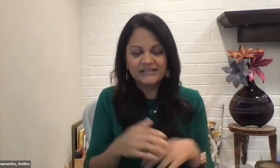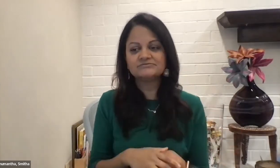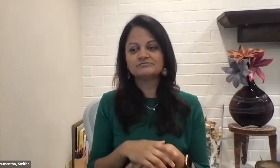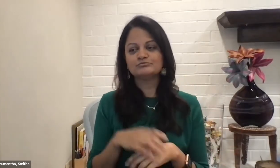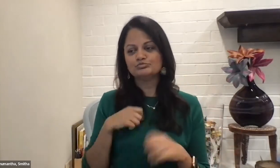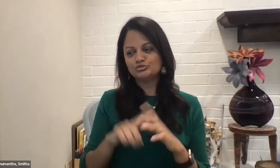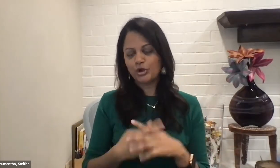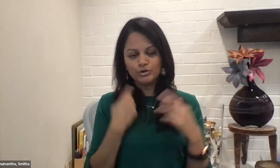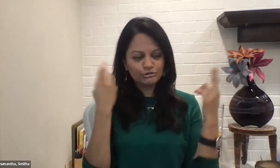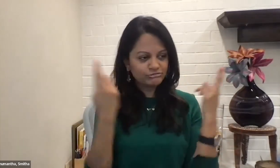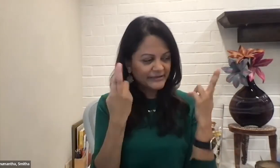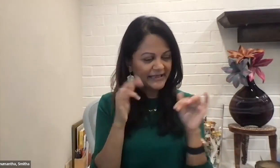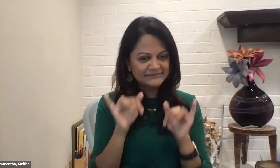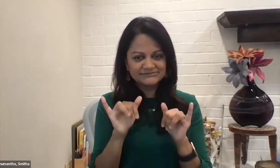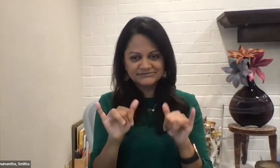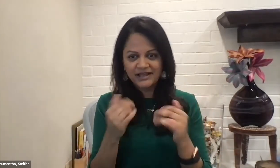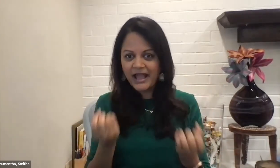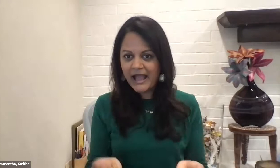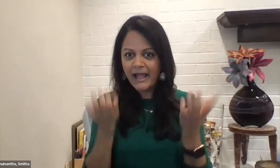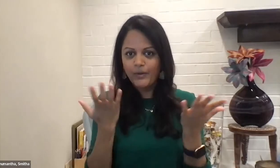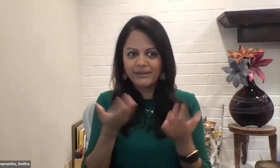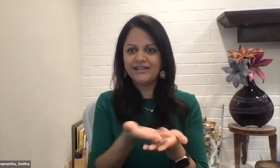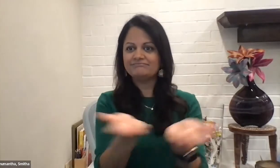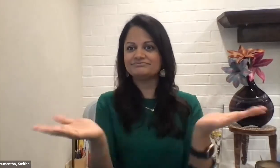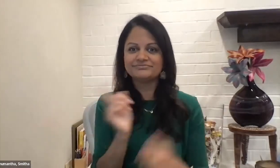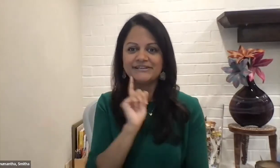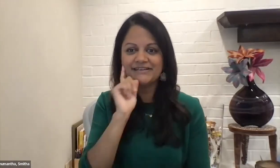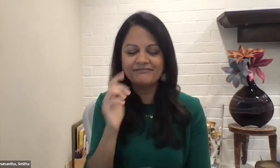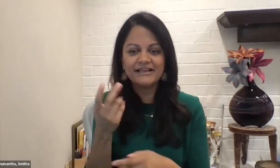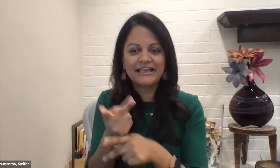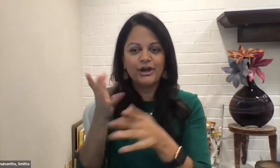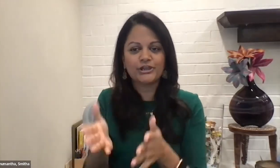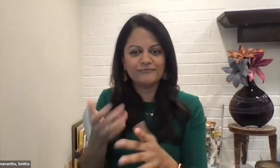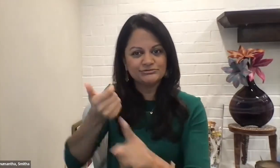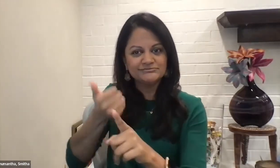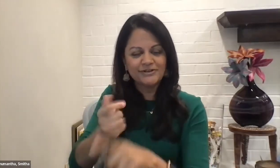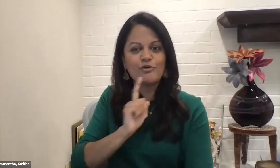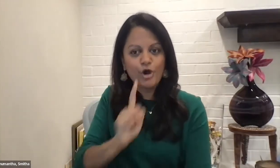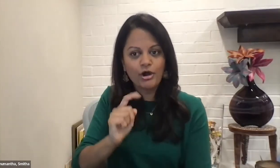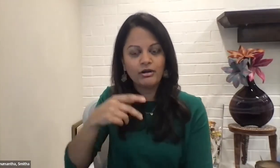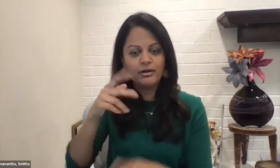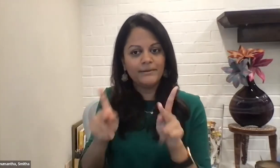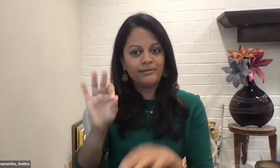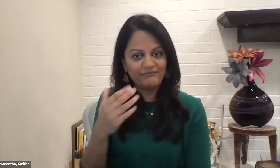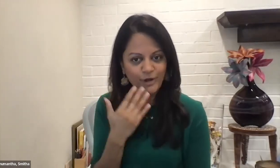with each of the panelists, and with all of that, I started to realize how many Deaf caregivers are out there,